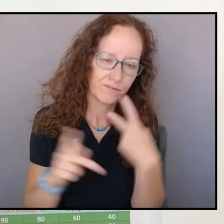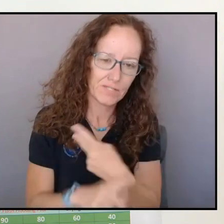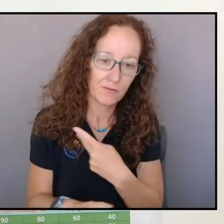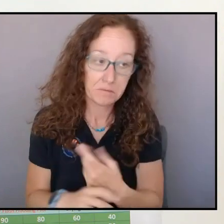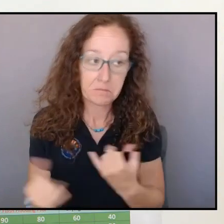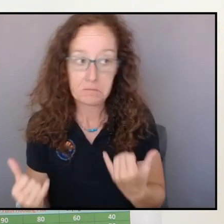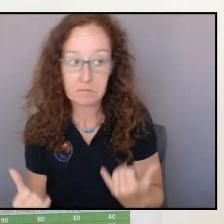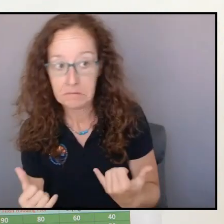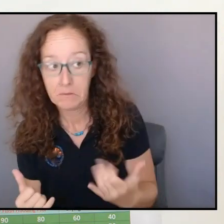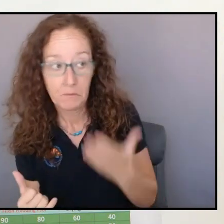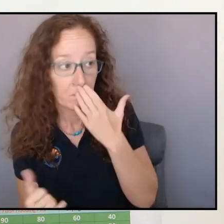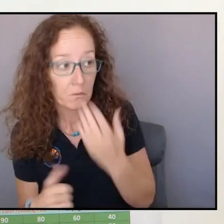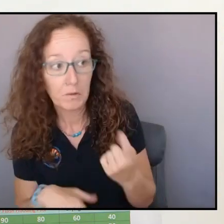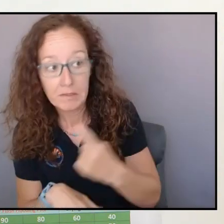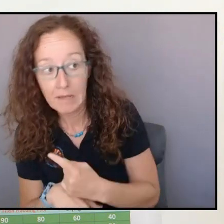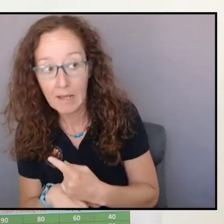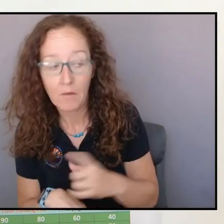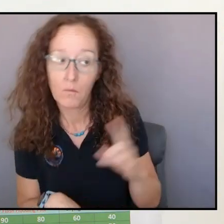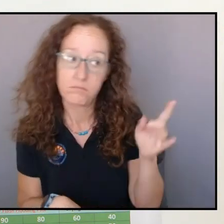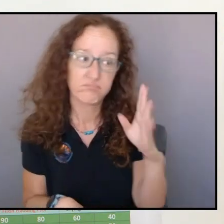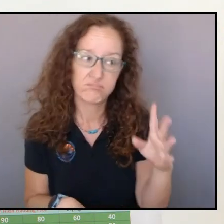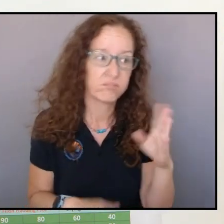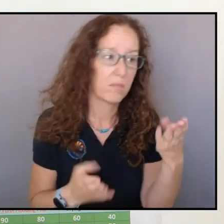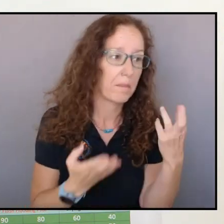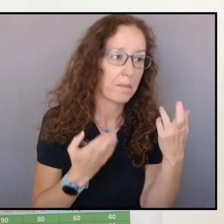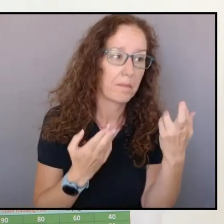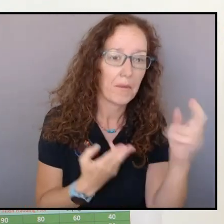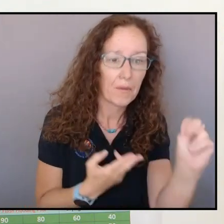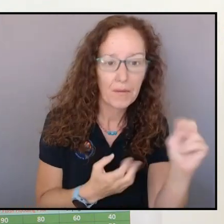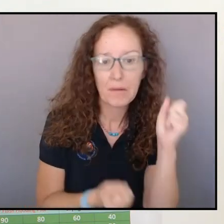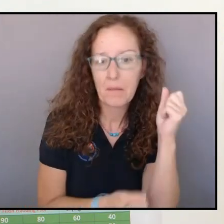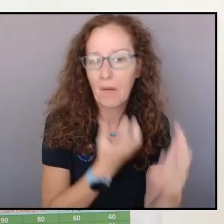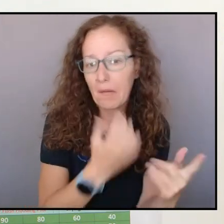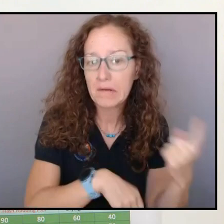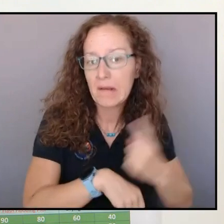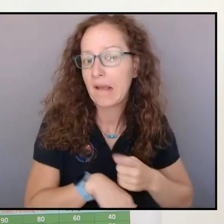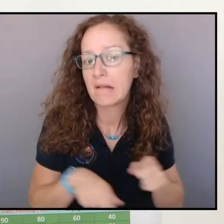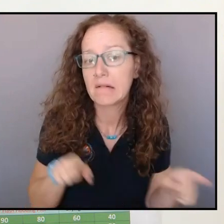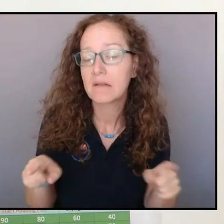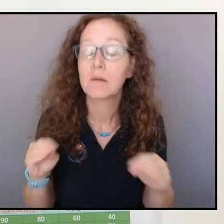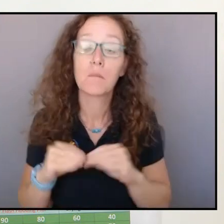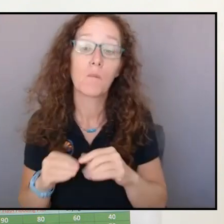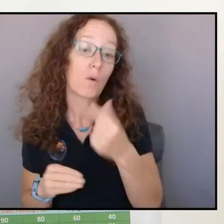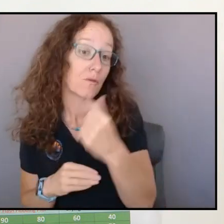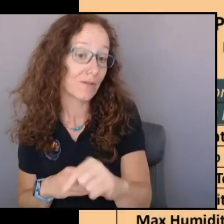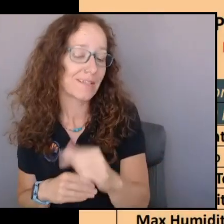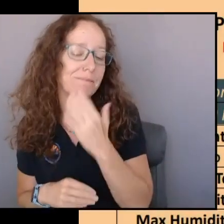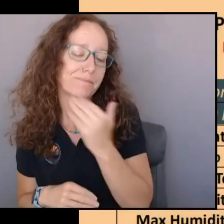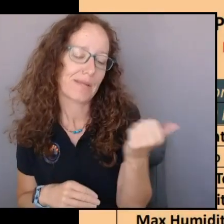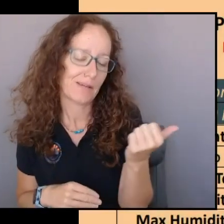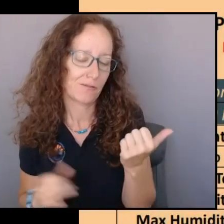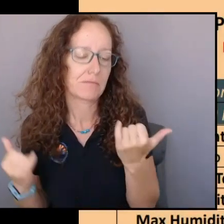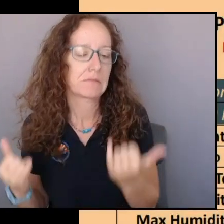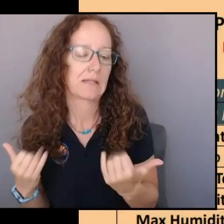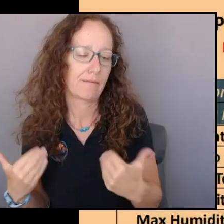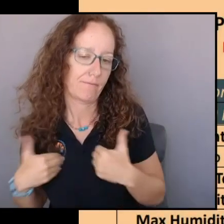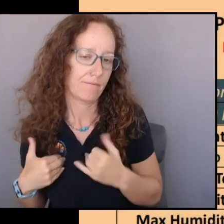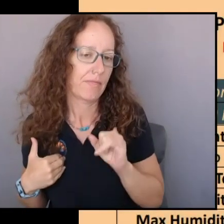critical burning day. And the more green you see, the better. And that's what we have with monsoon season or the monsoon